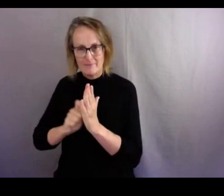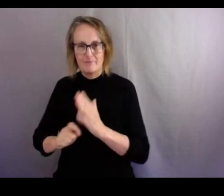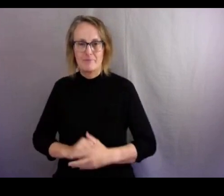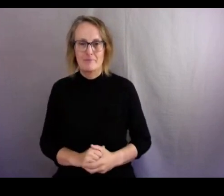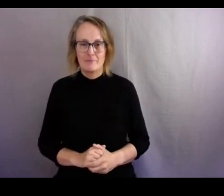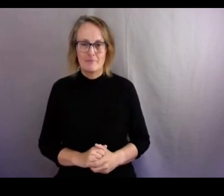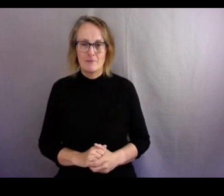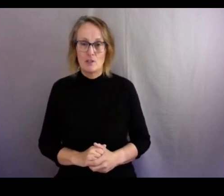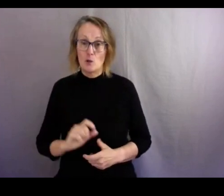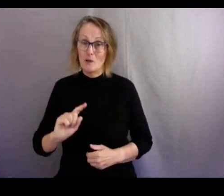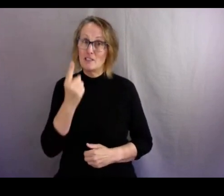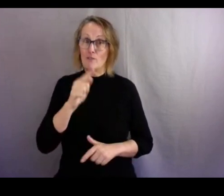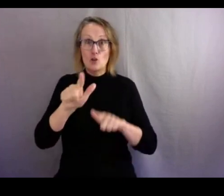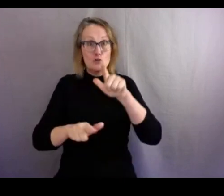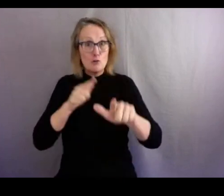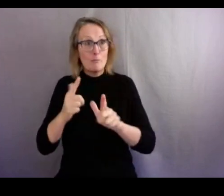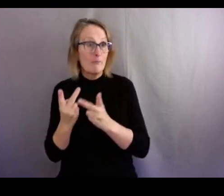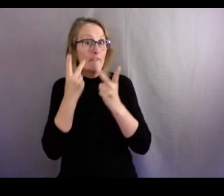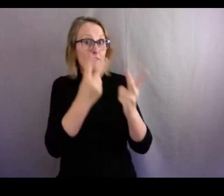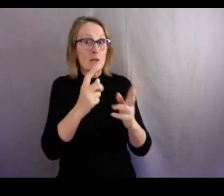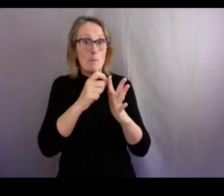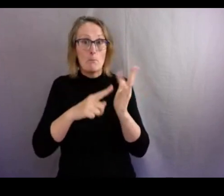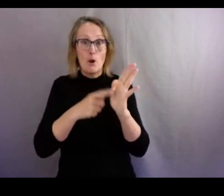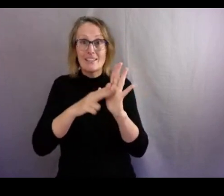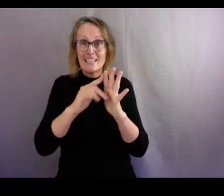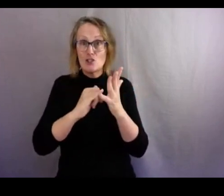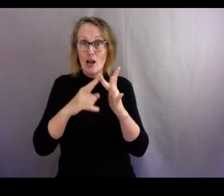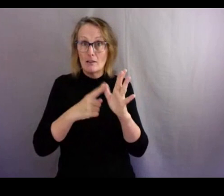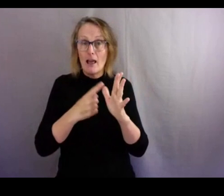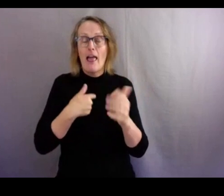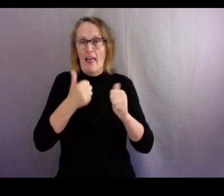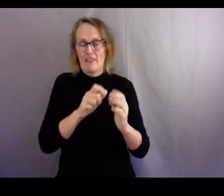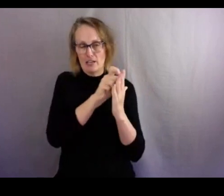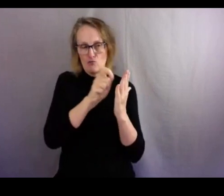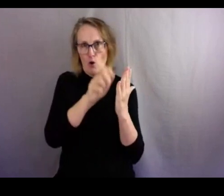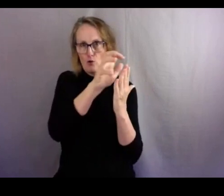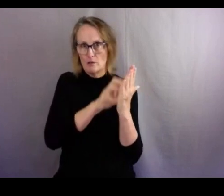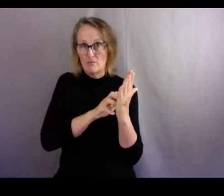From this period he wrote almost one text a year in various form, collection of memories,